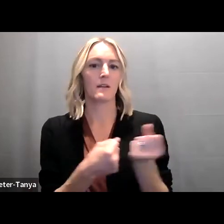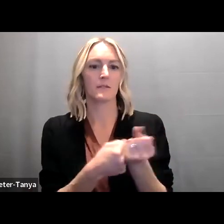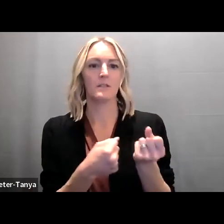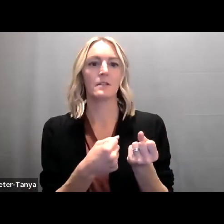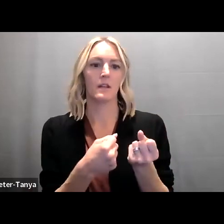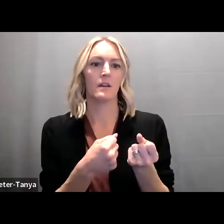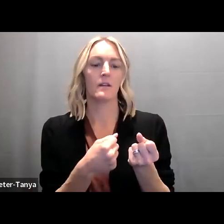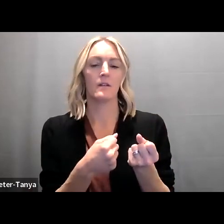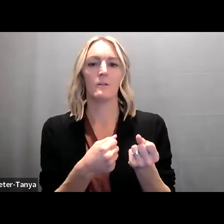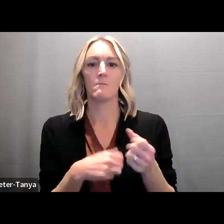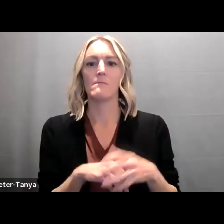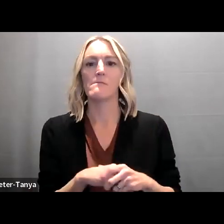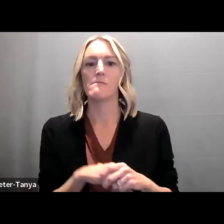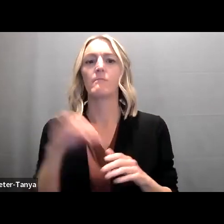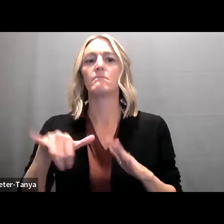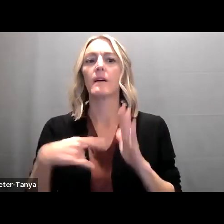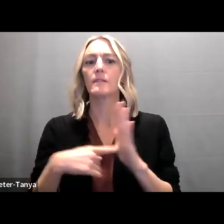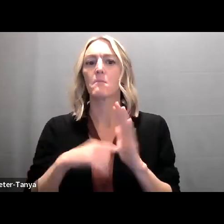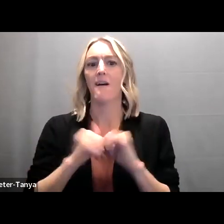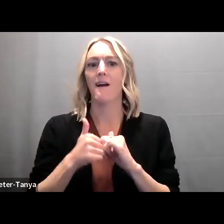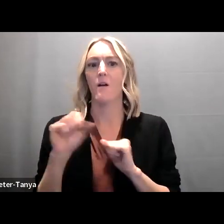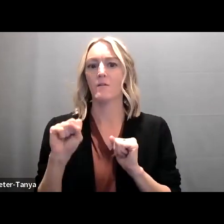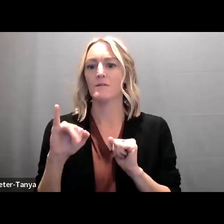of how a SILCK can dig into its authorities.